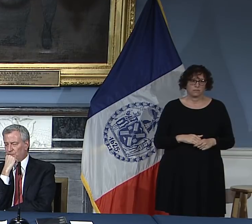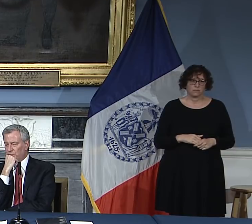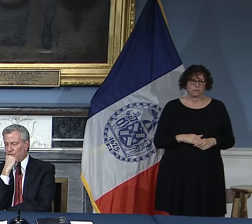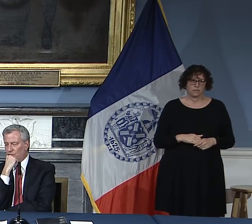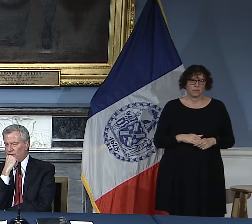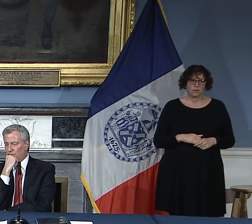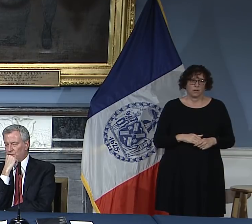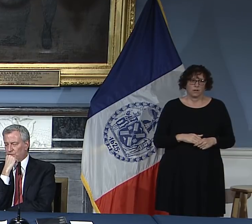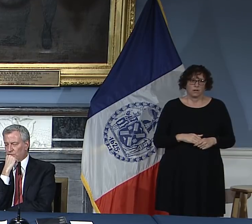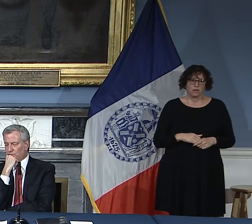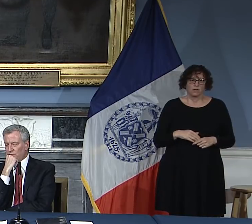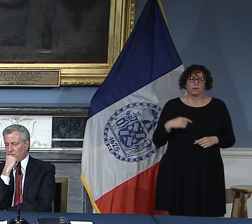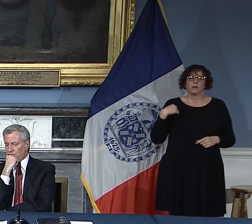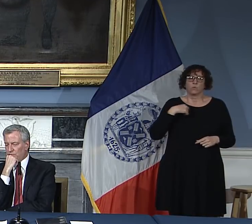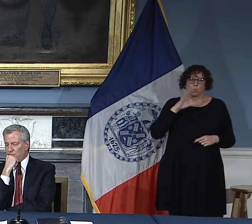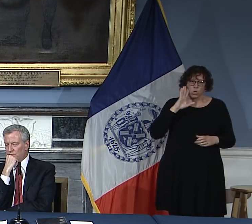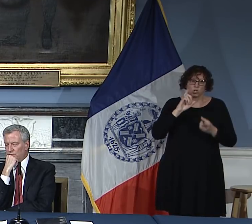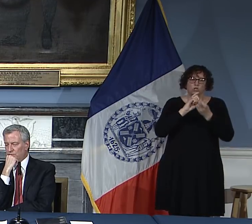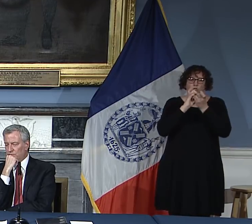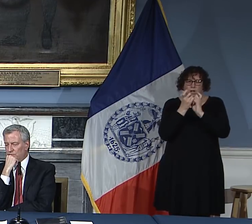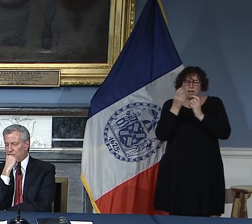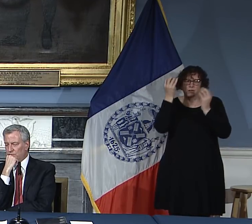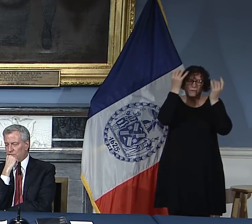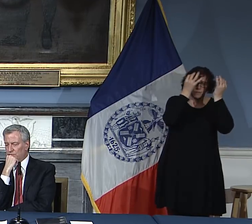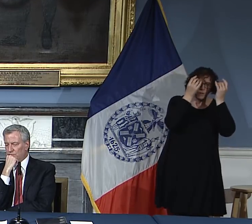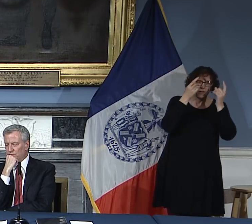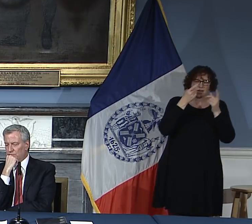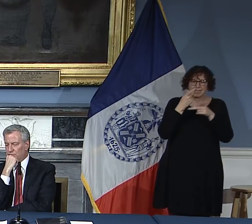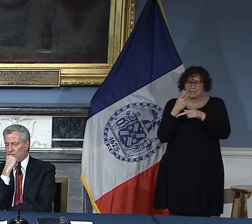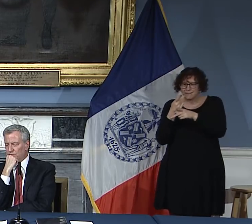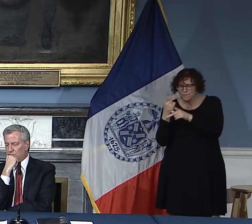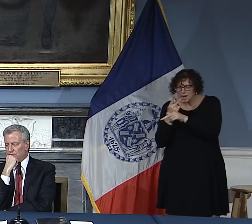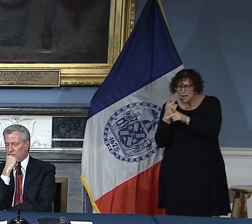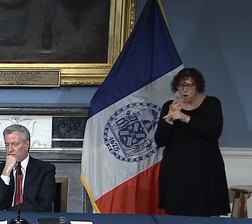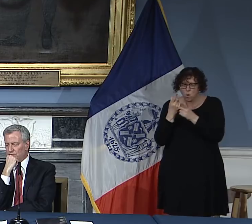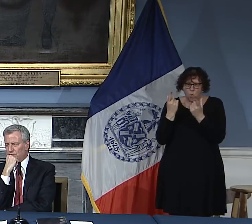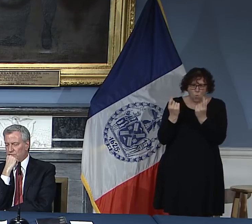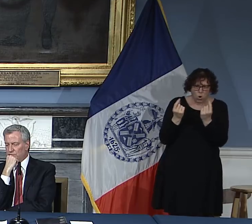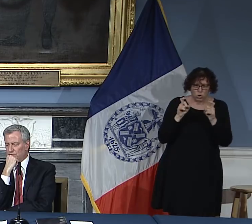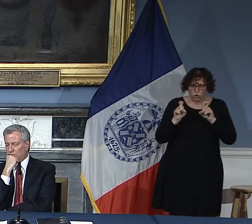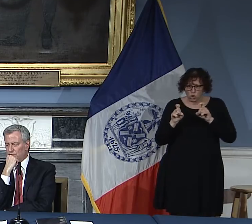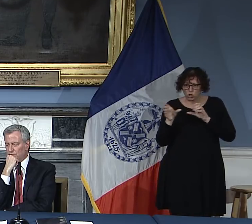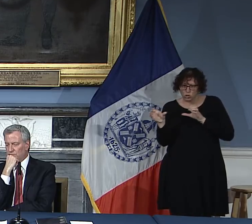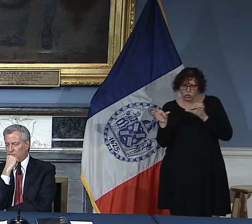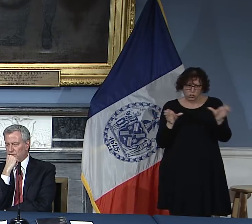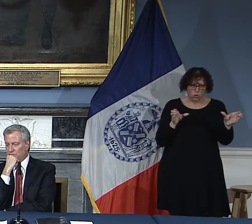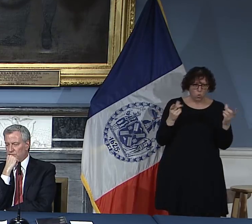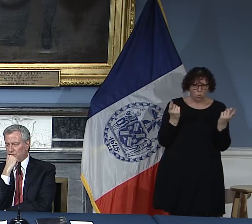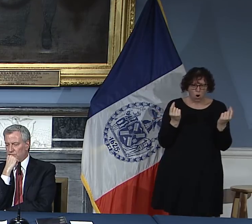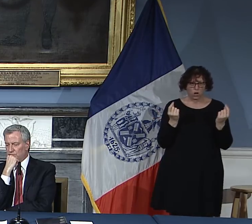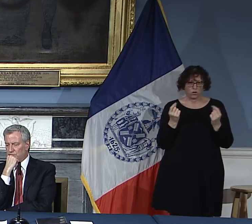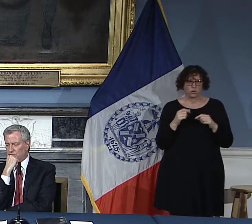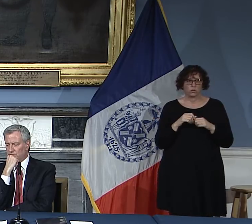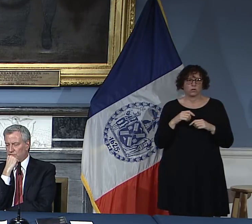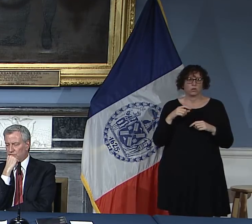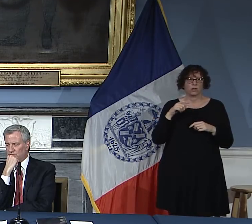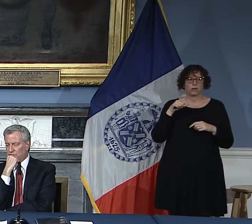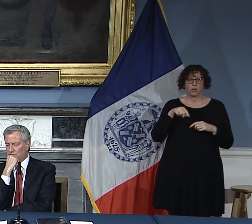KIND OF VOLMEU ANDTO REDIRECT OUR THINKING AWAY FROM INDIVIDUAL CASES AND HOW IT